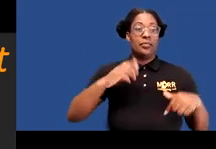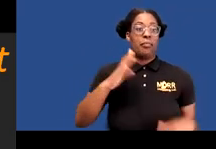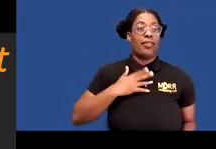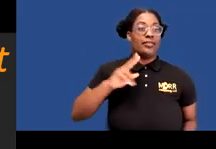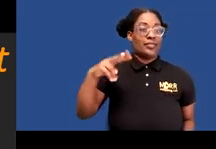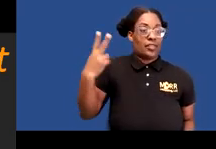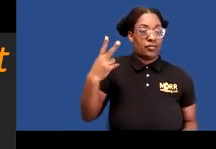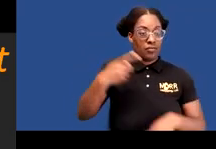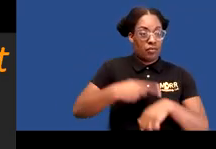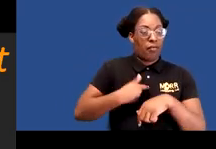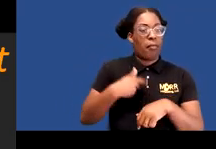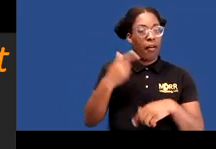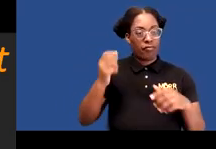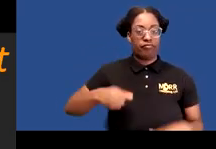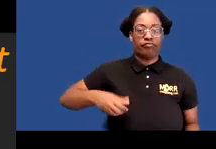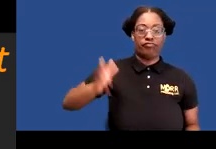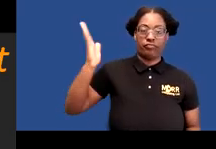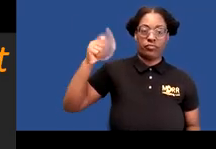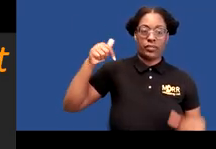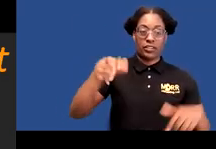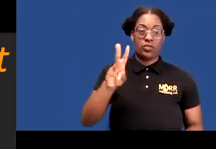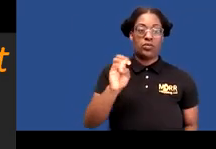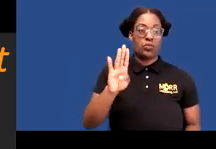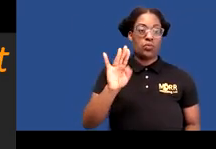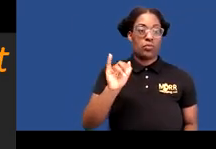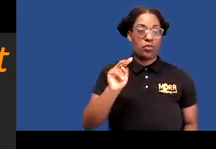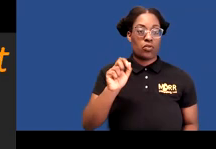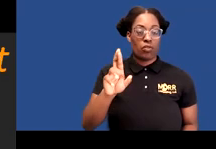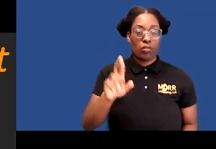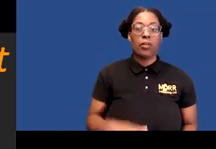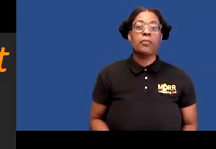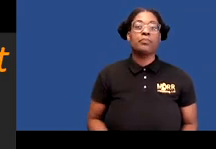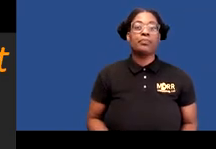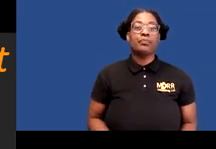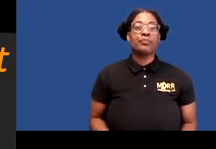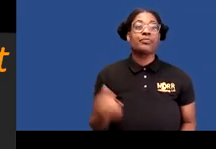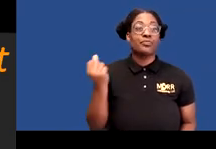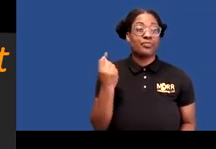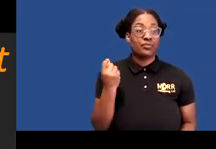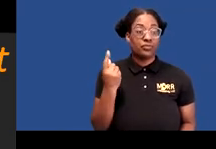and the first time the panelists were so generative that it became clear to me and to the participants